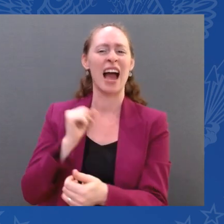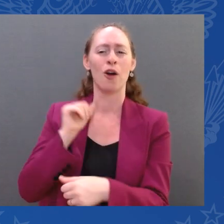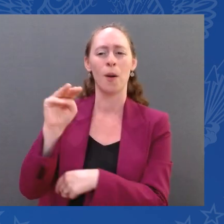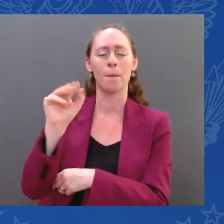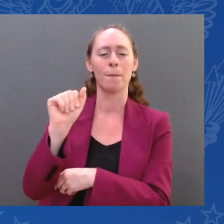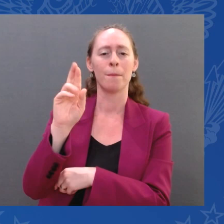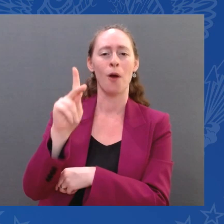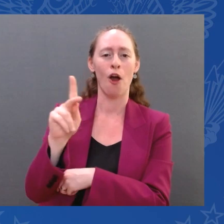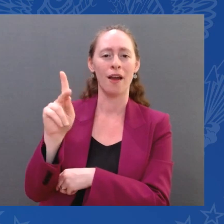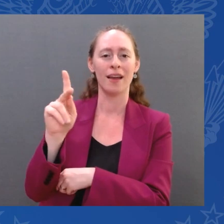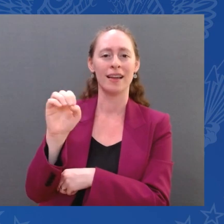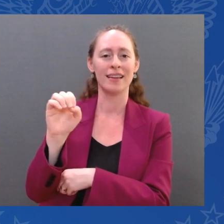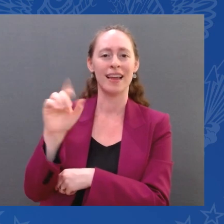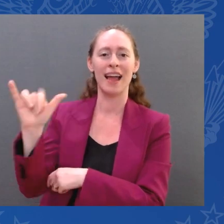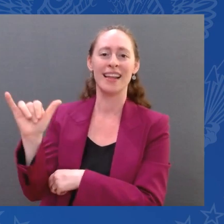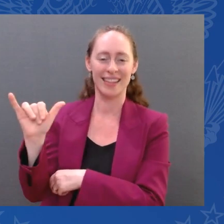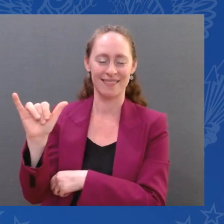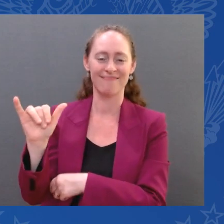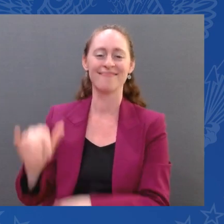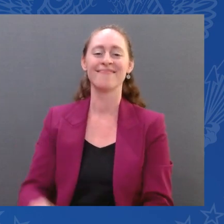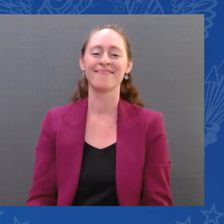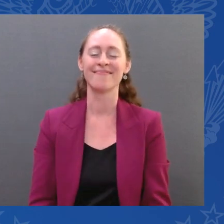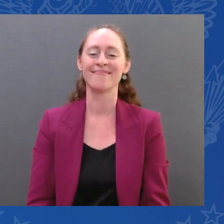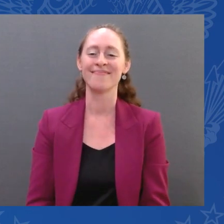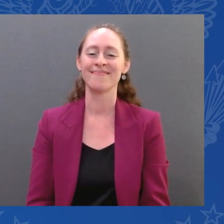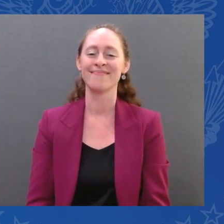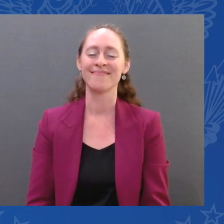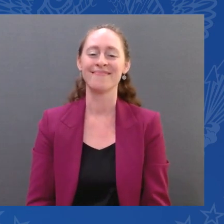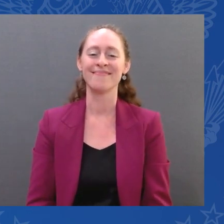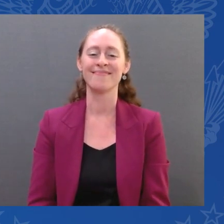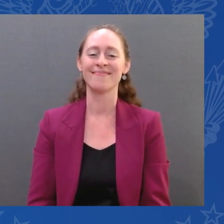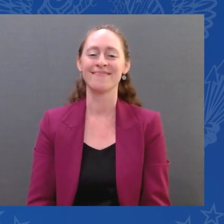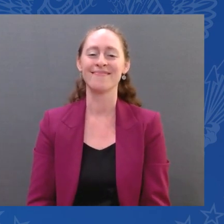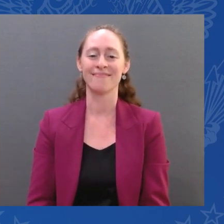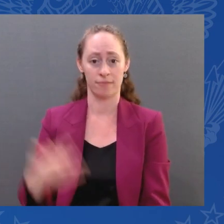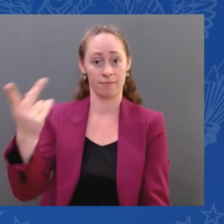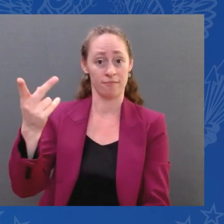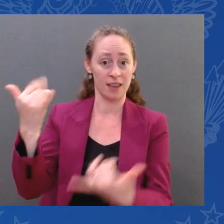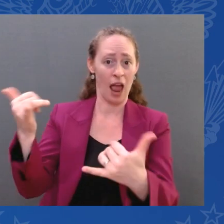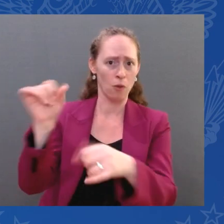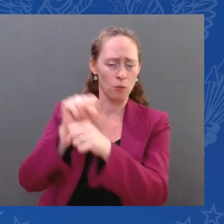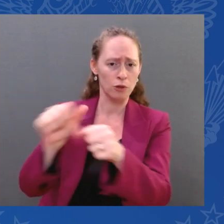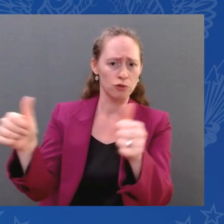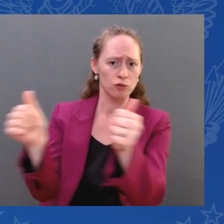but they're helping power that moment. Monday will celebrate the most significant gun safety law